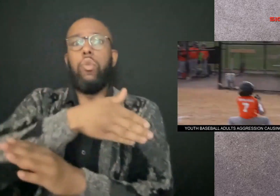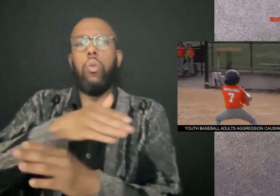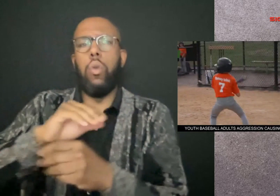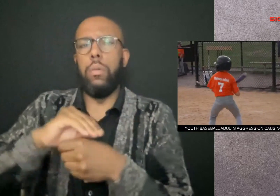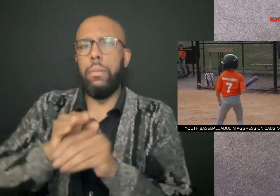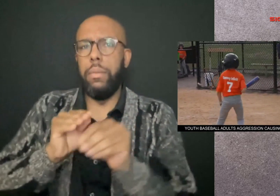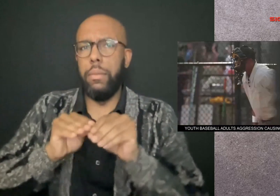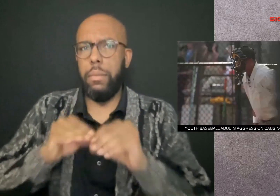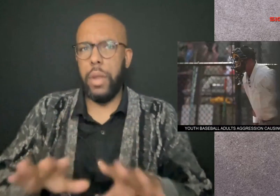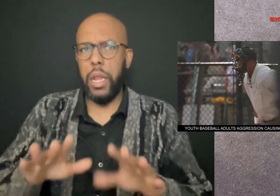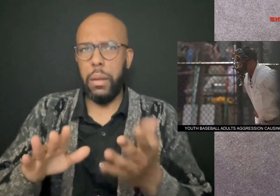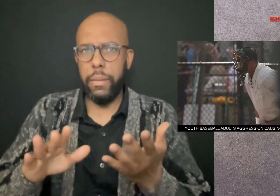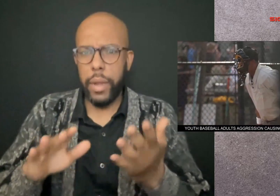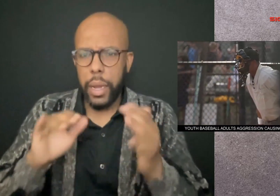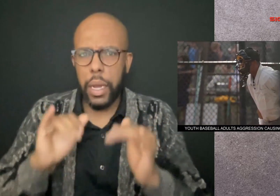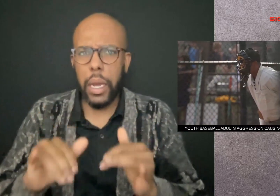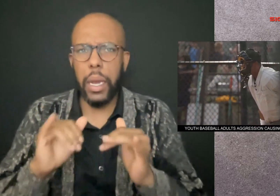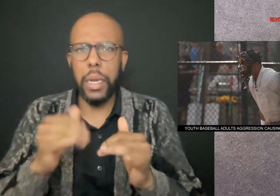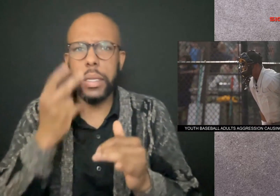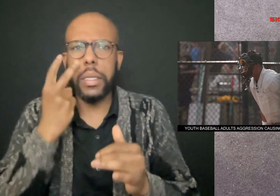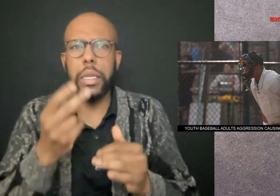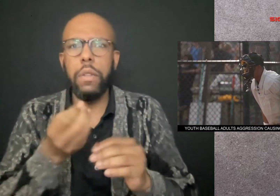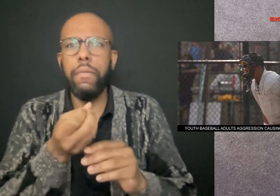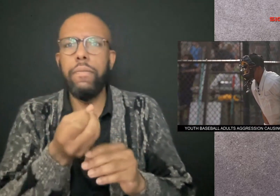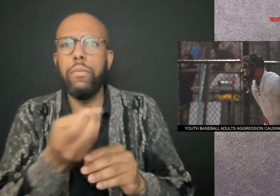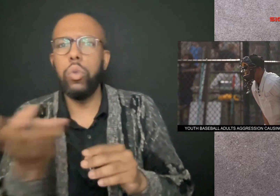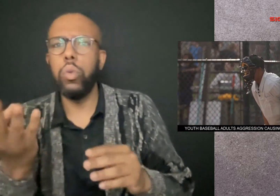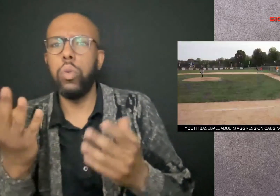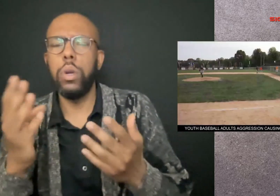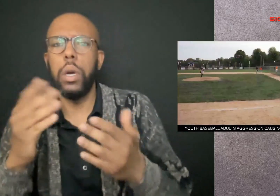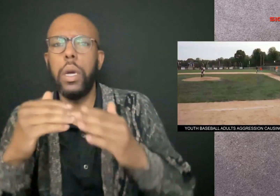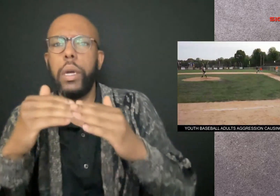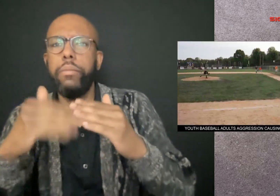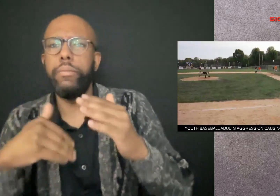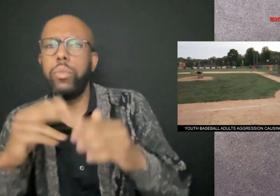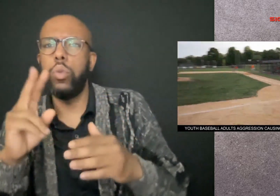there are nearly 20,000 fewer referees across all sports than